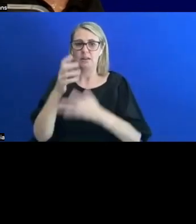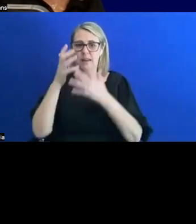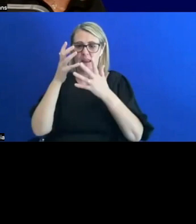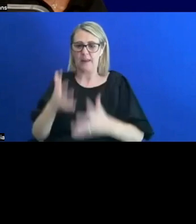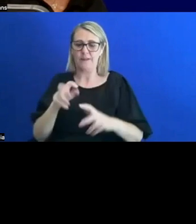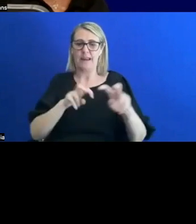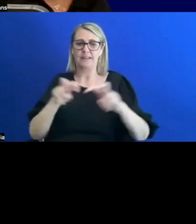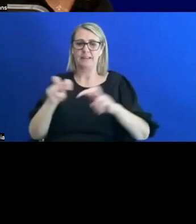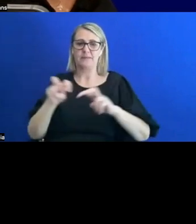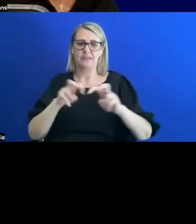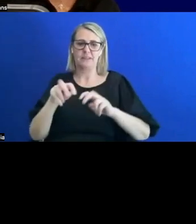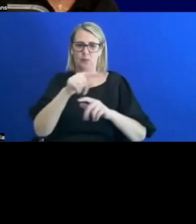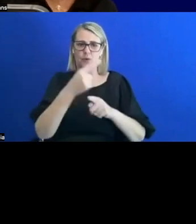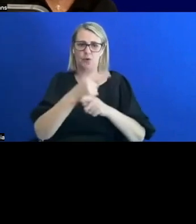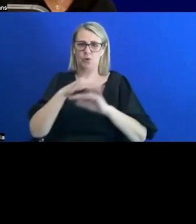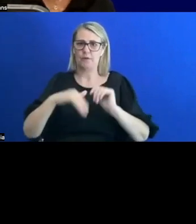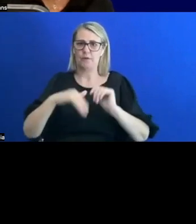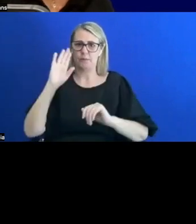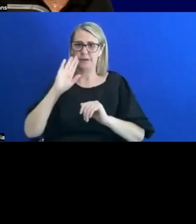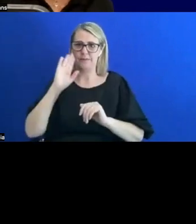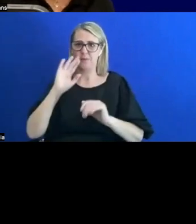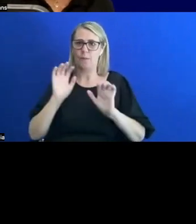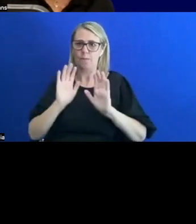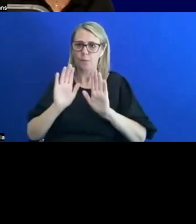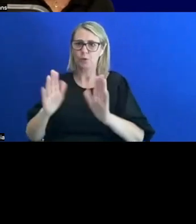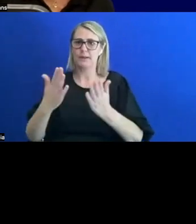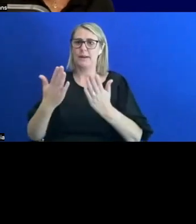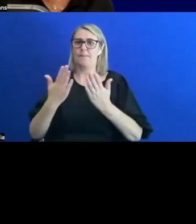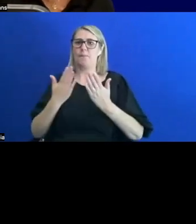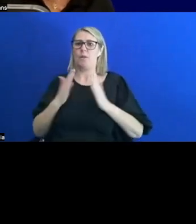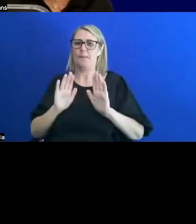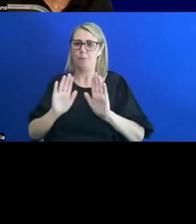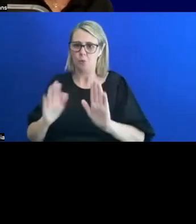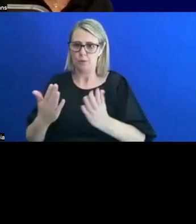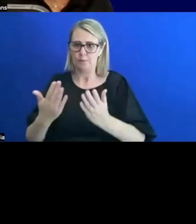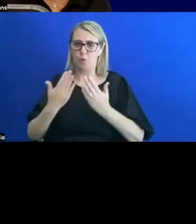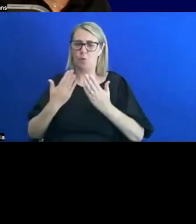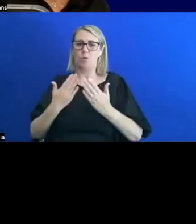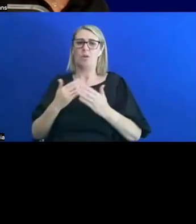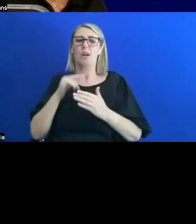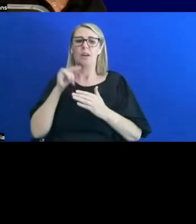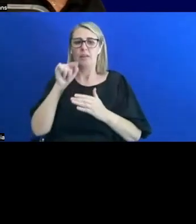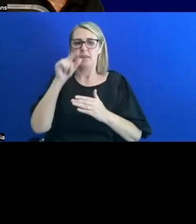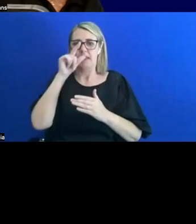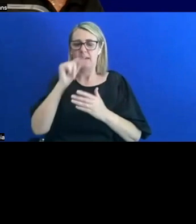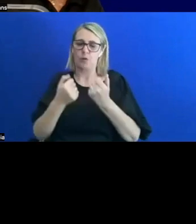which we talked about the pushing and pulling, can also support the individual when